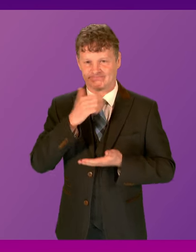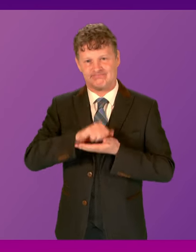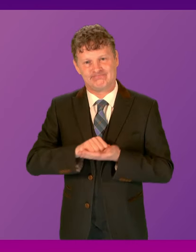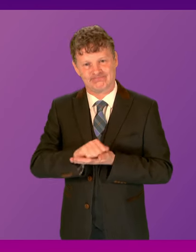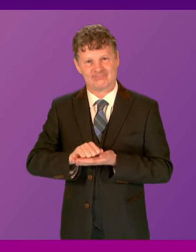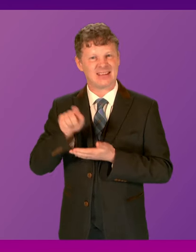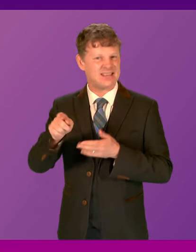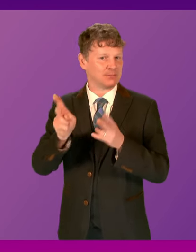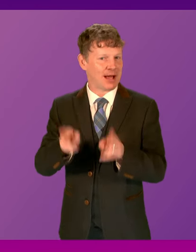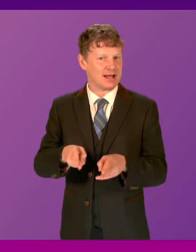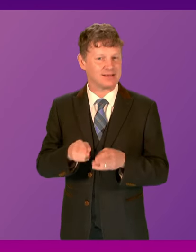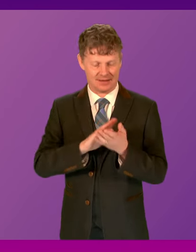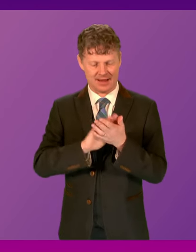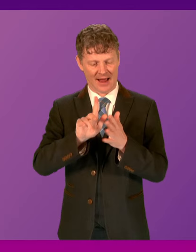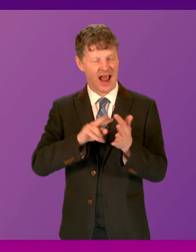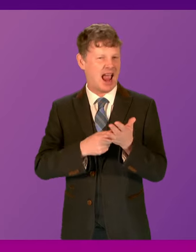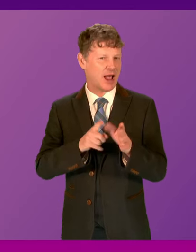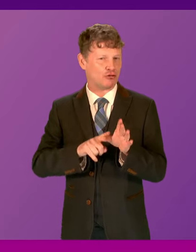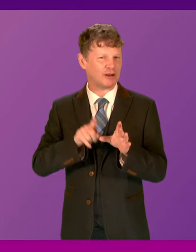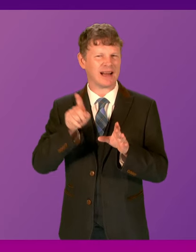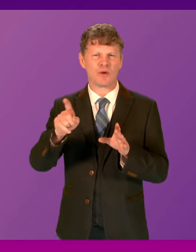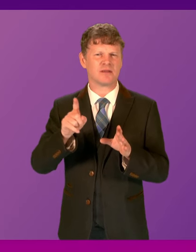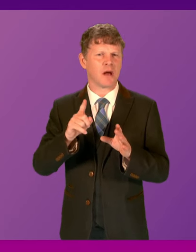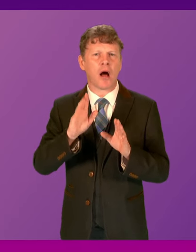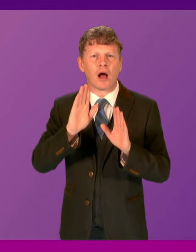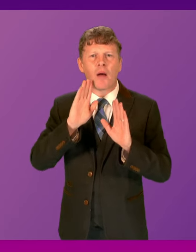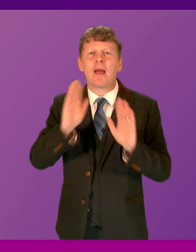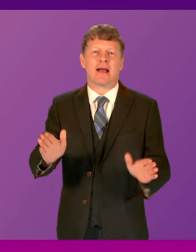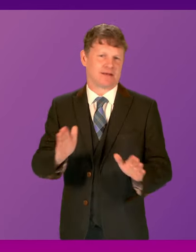Henry was a truly remarkable man who made an enormous contribution